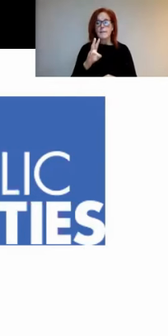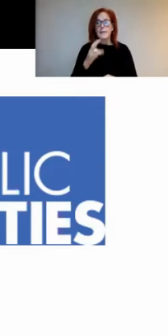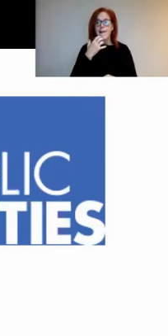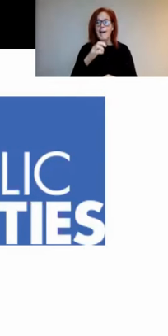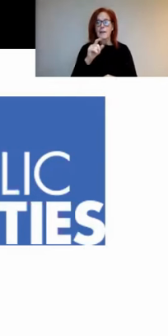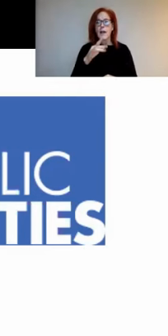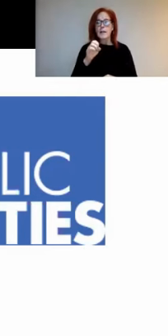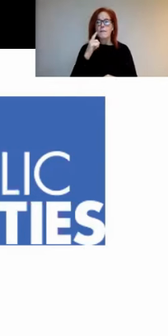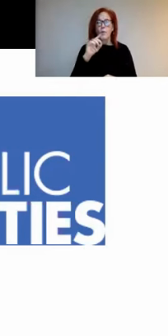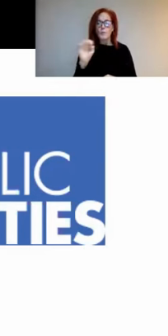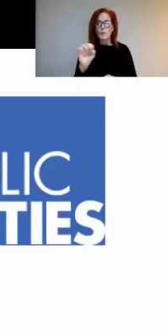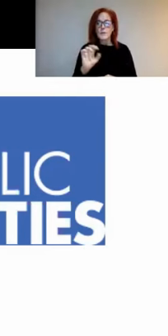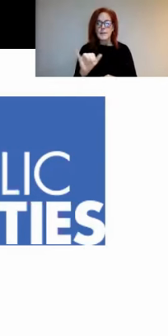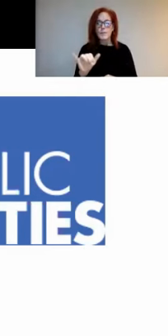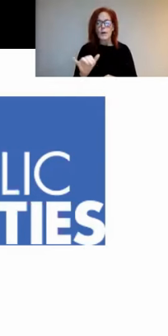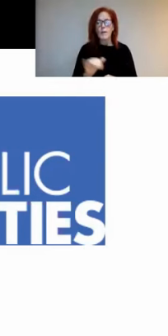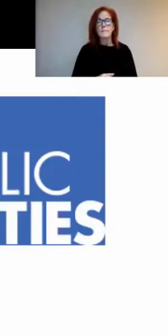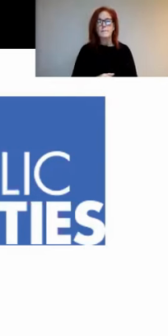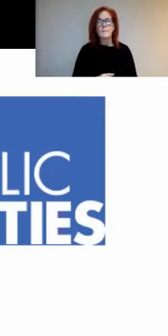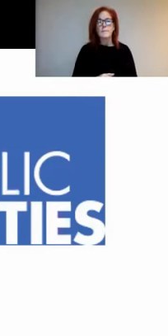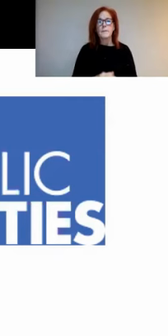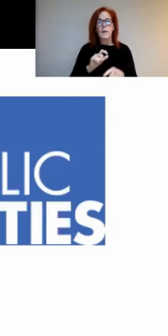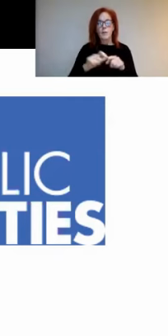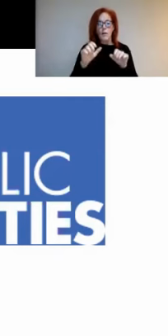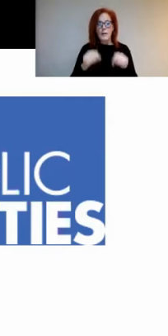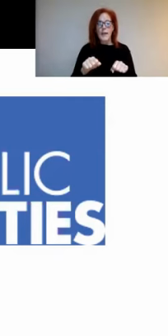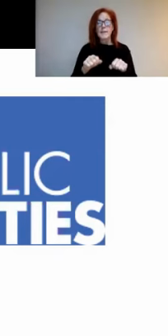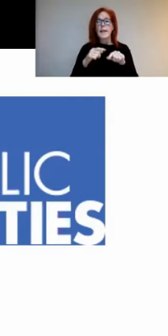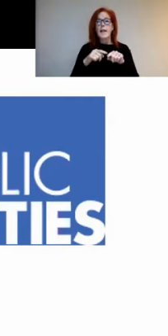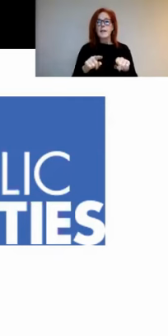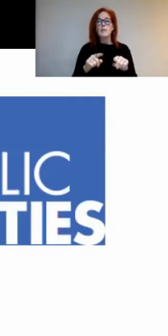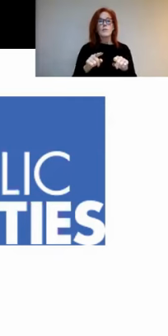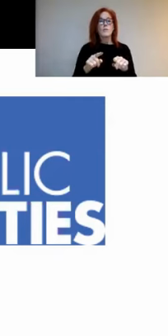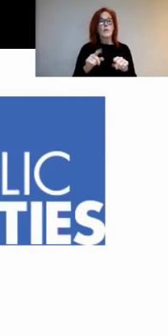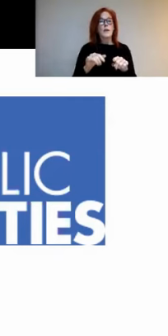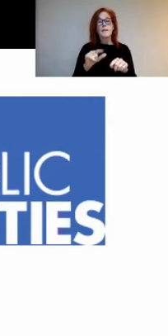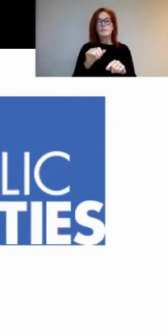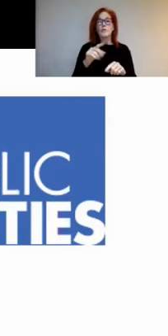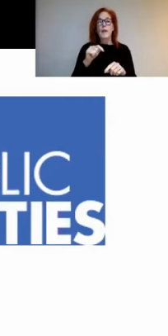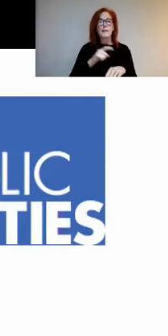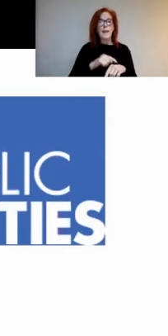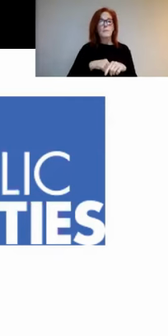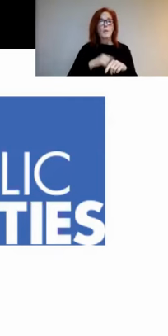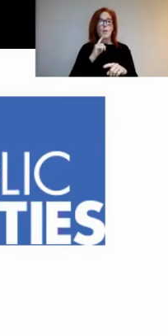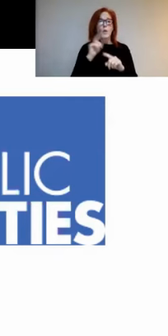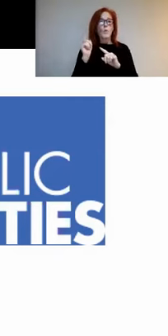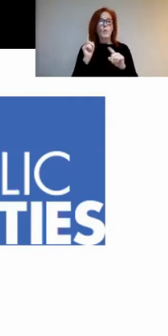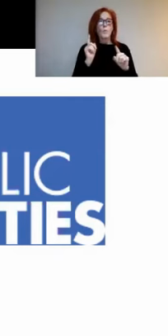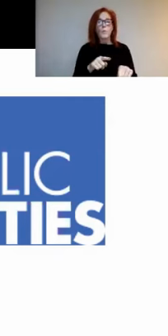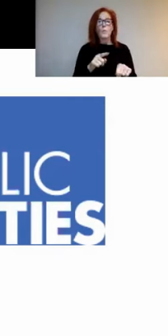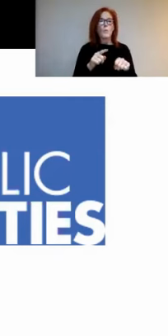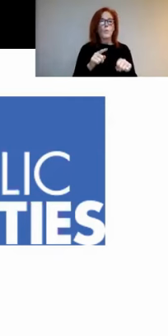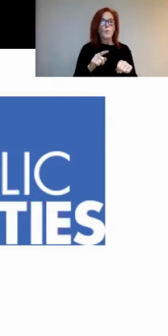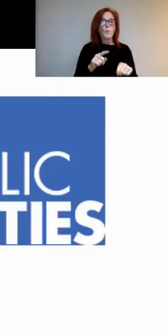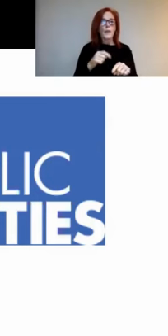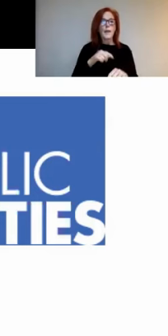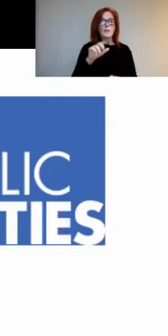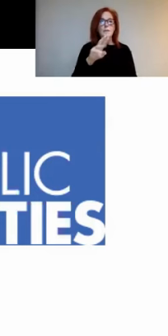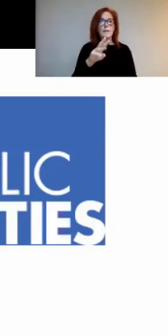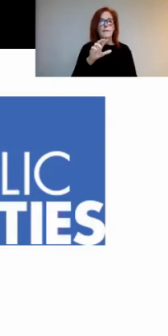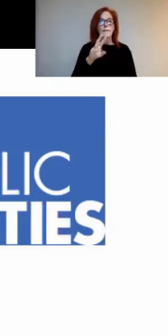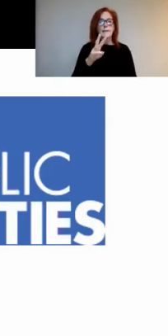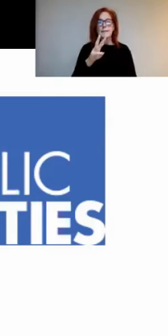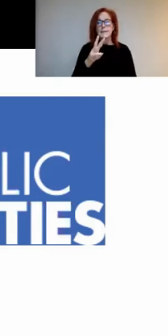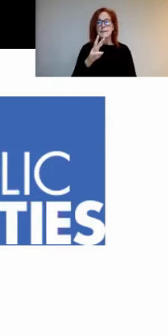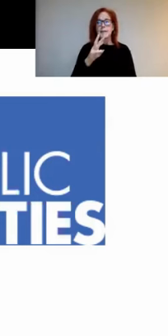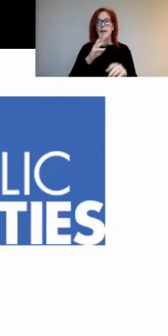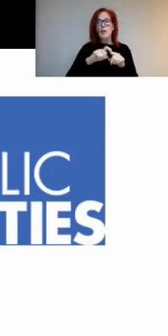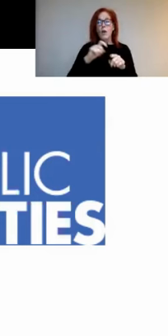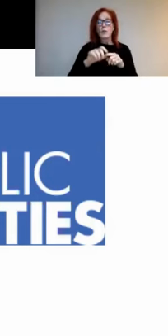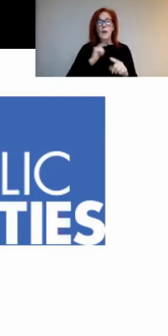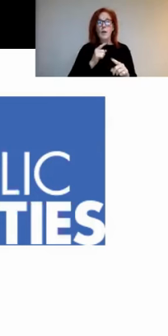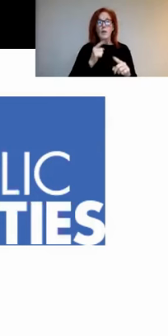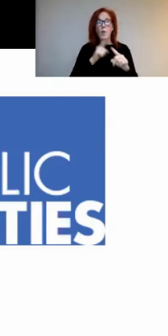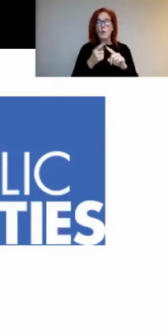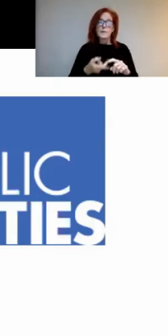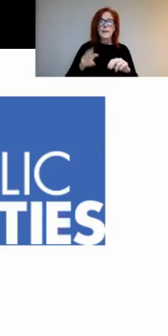All right. We will move on to -- and Michele did put her contact information in the chat if you would like to reach out with any questions.